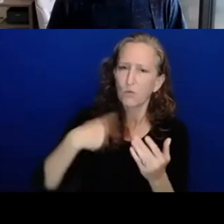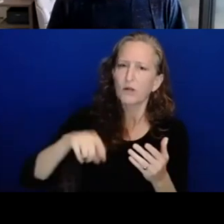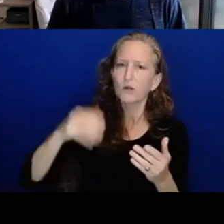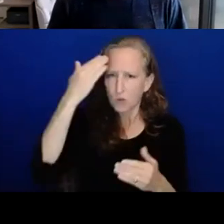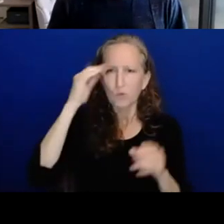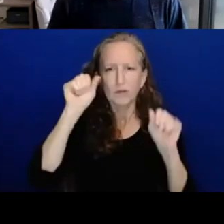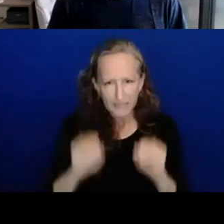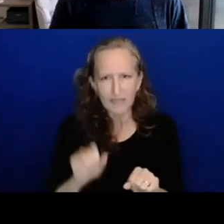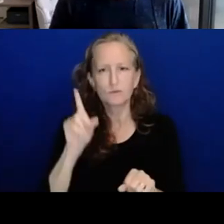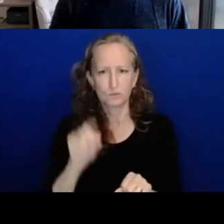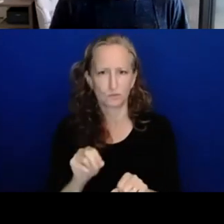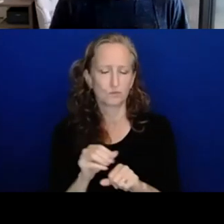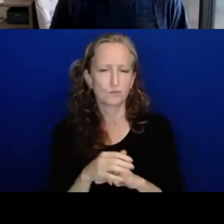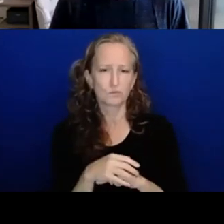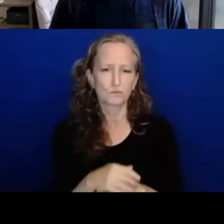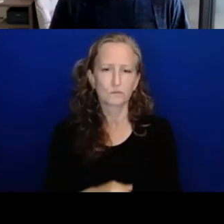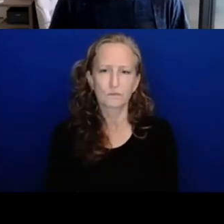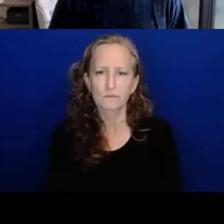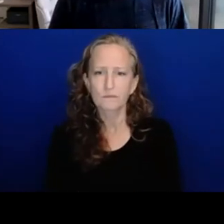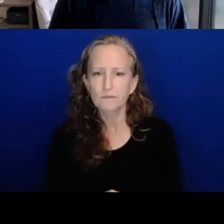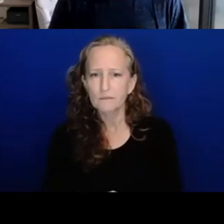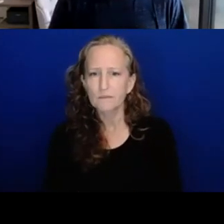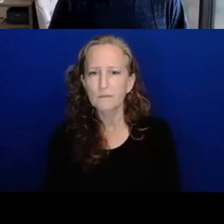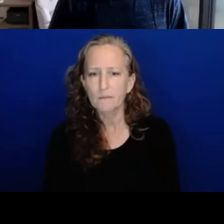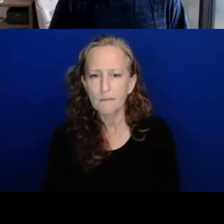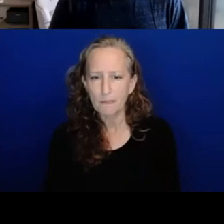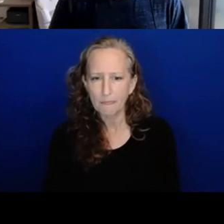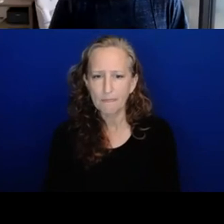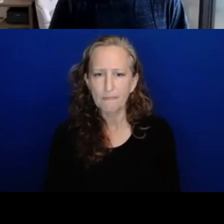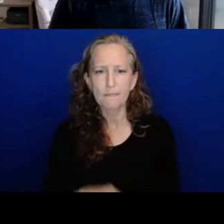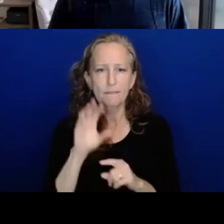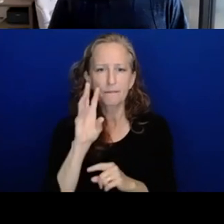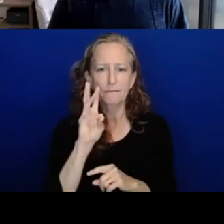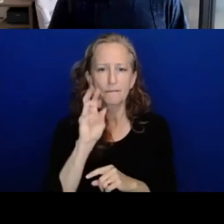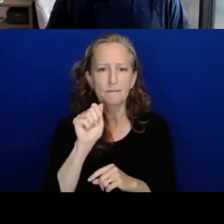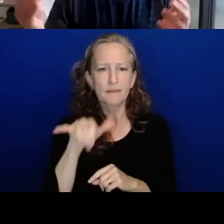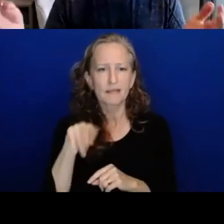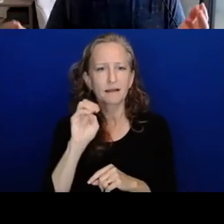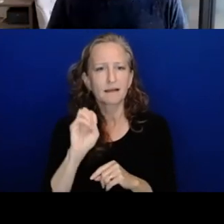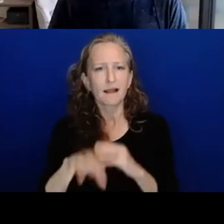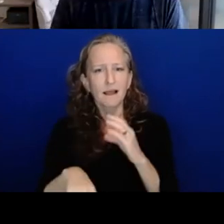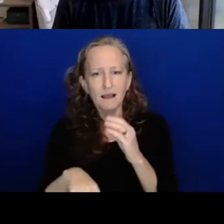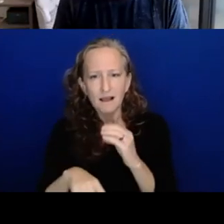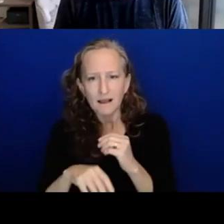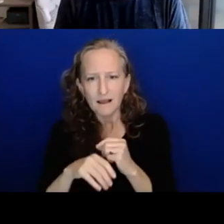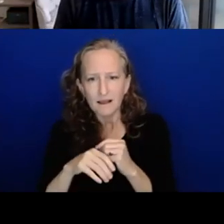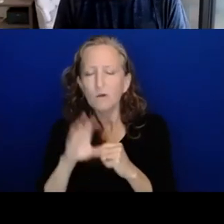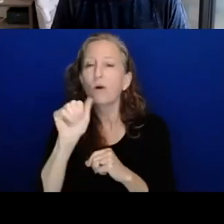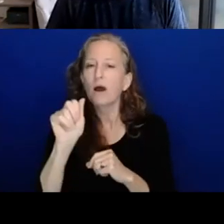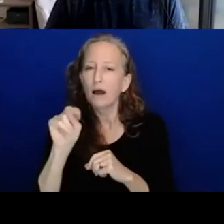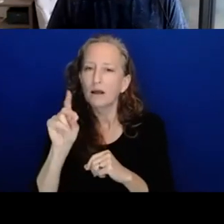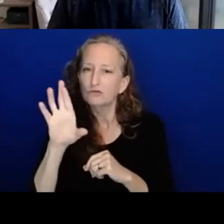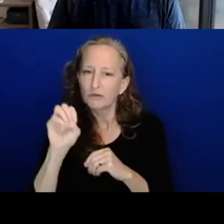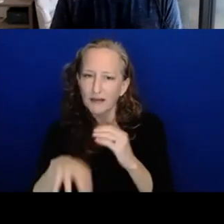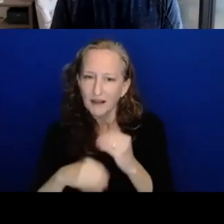More broadly on that. I have been in people management for a long time, and I do it because